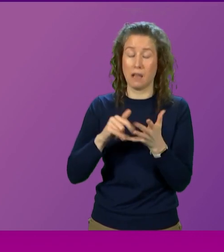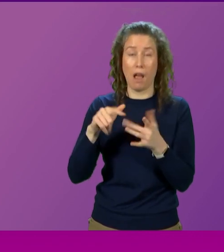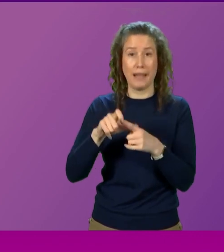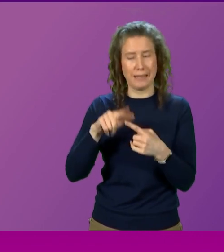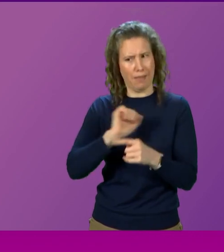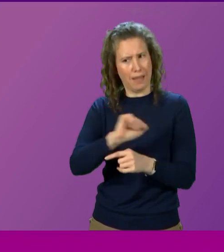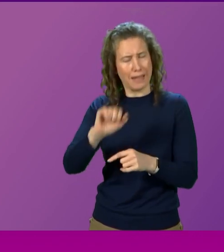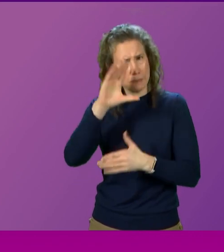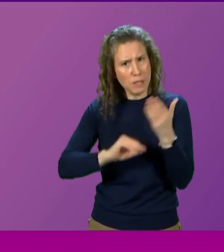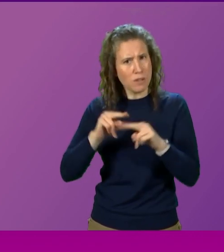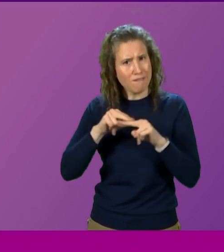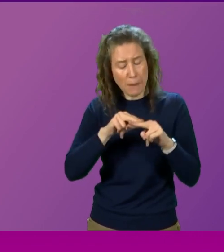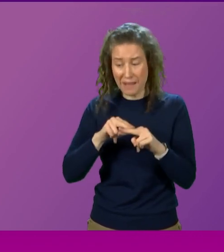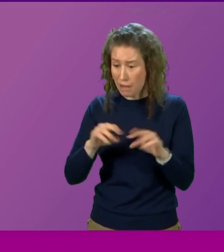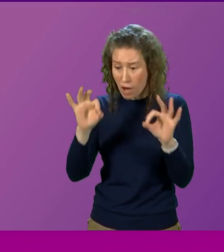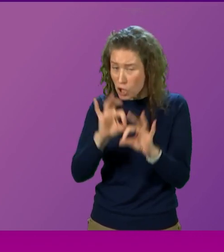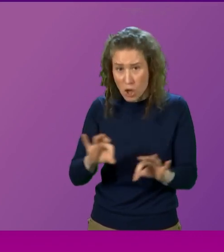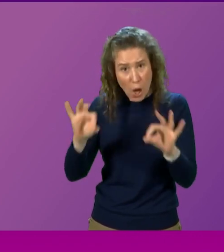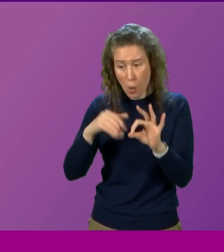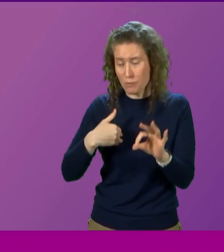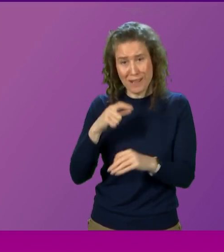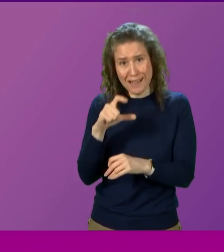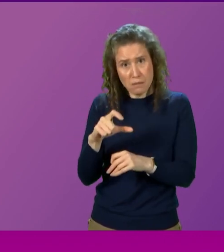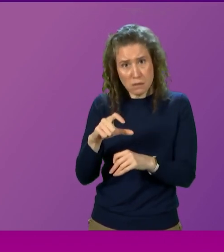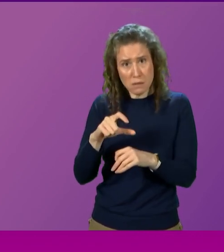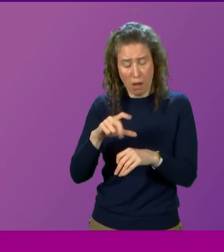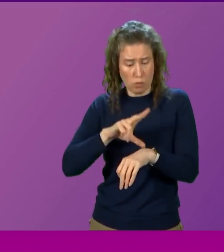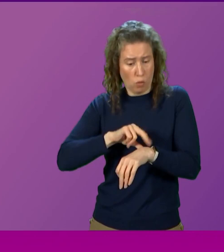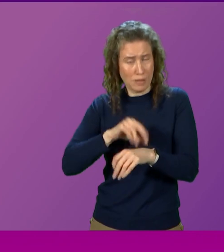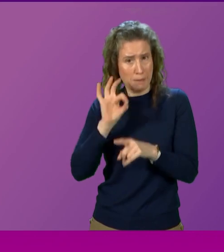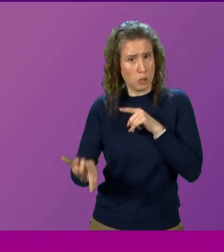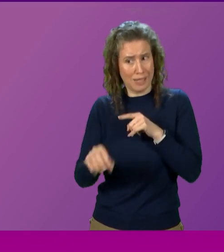There are zero breast cancer oncologists in NHS Tayside—I repeat, zero—and if zero